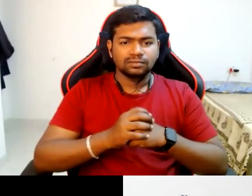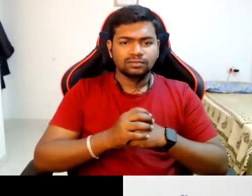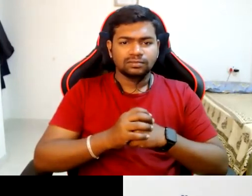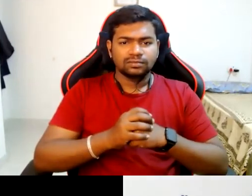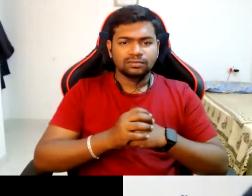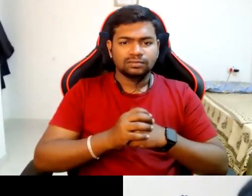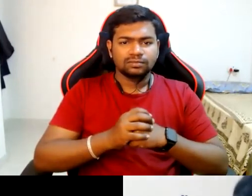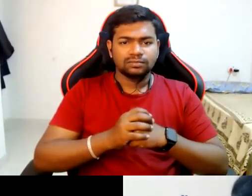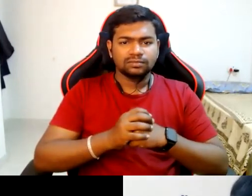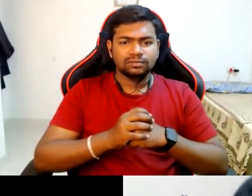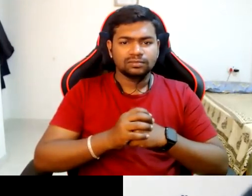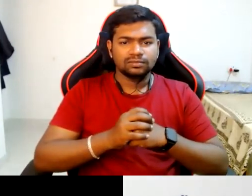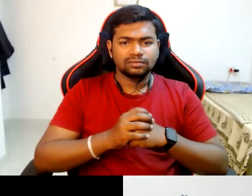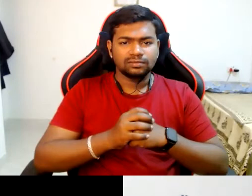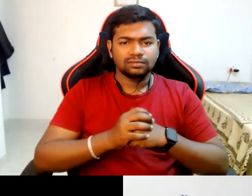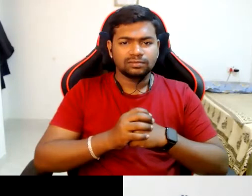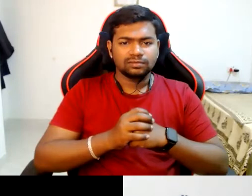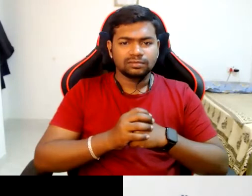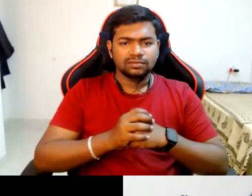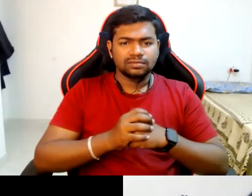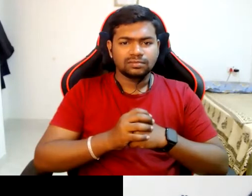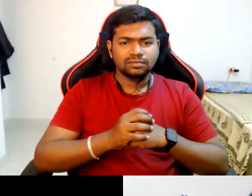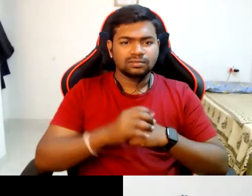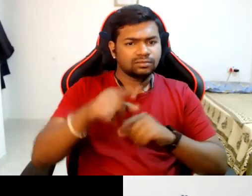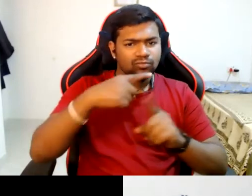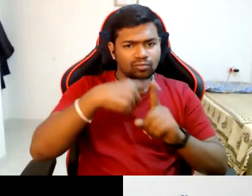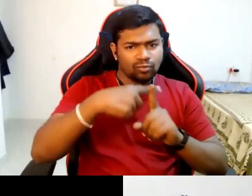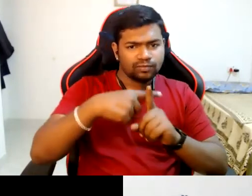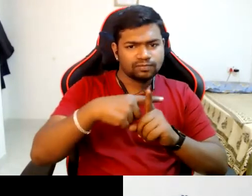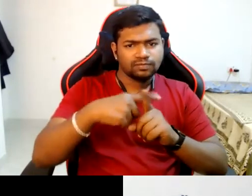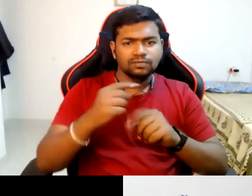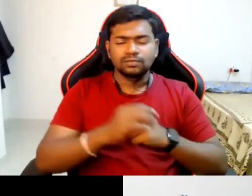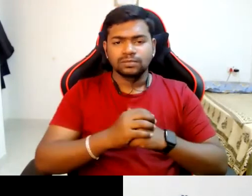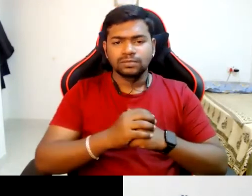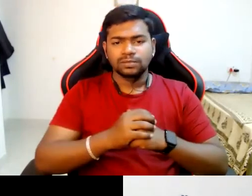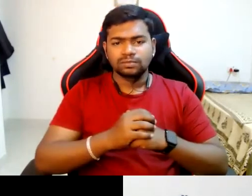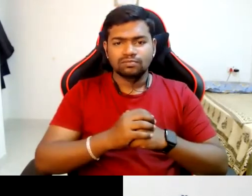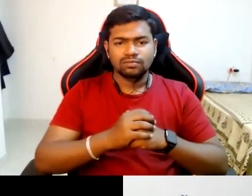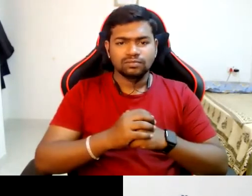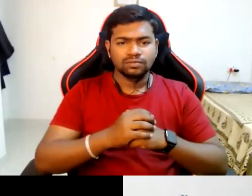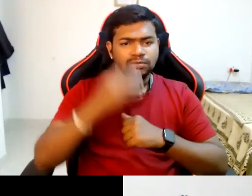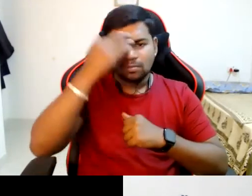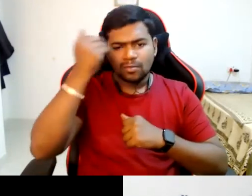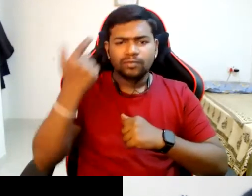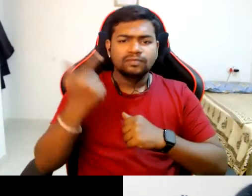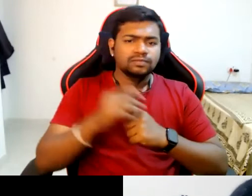so whatever. the positive side of this was that beacuse I sat on the